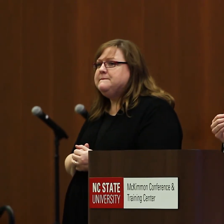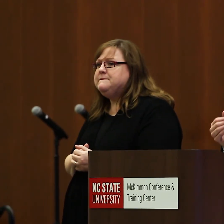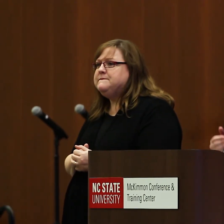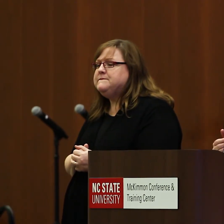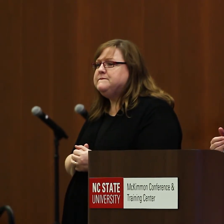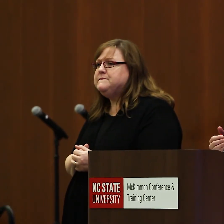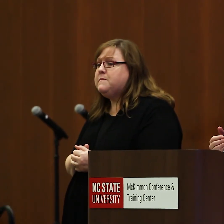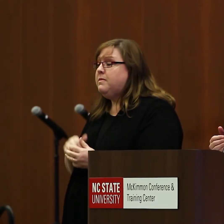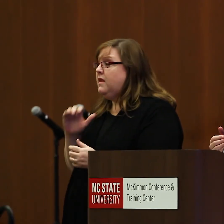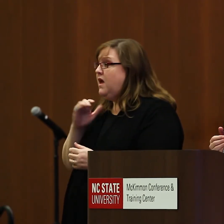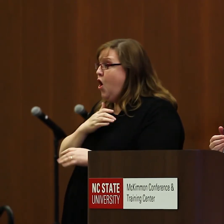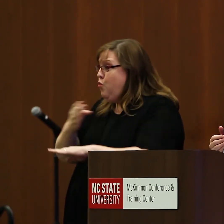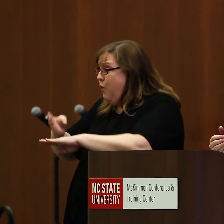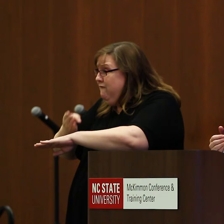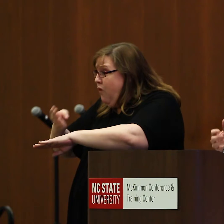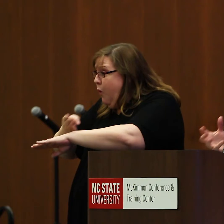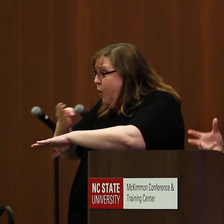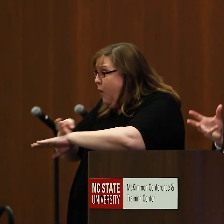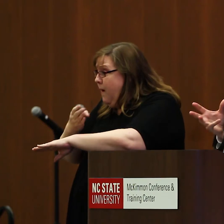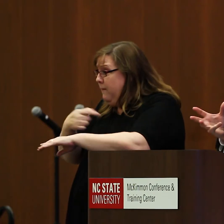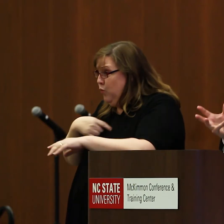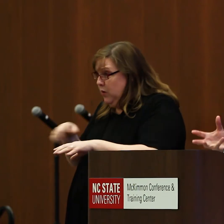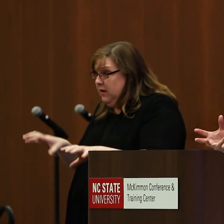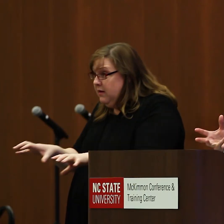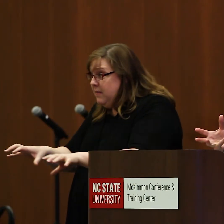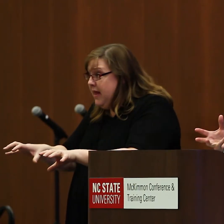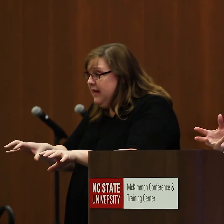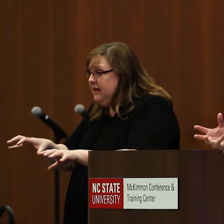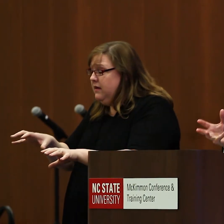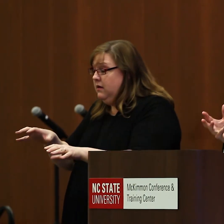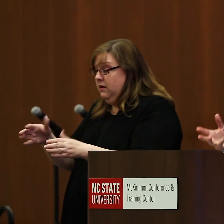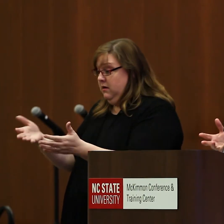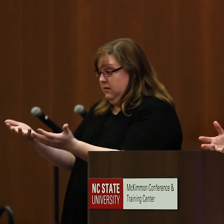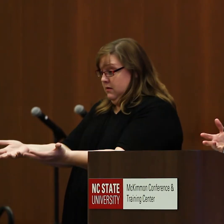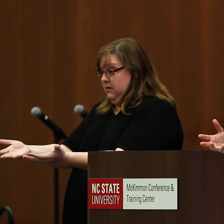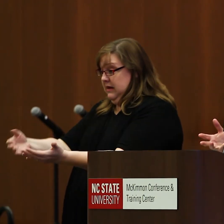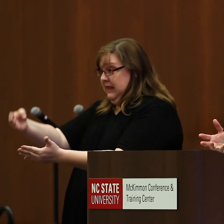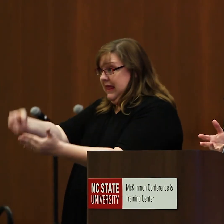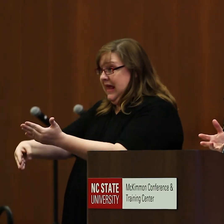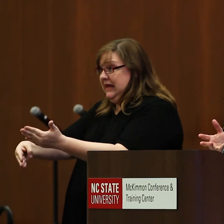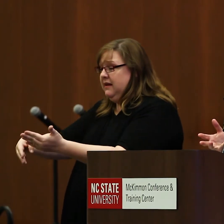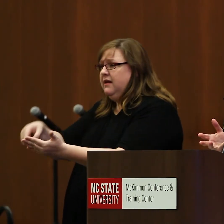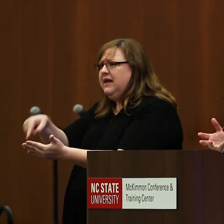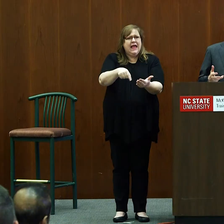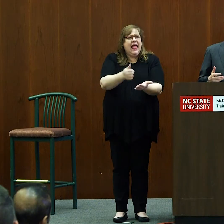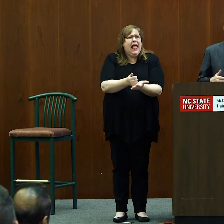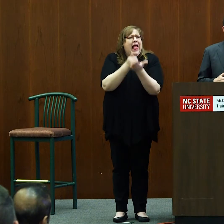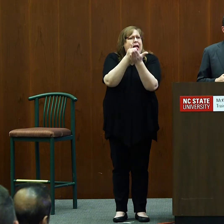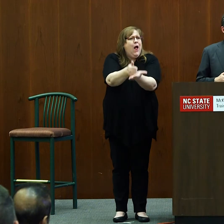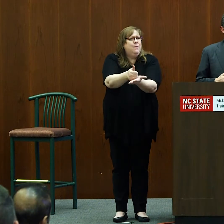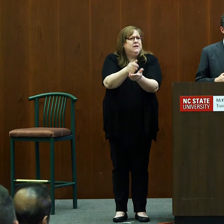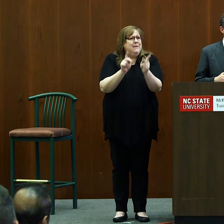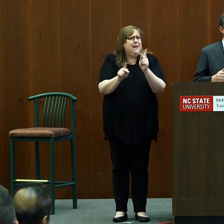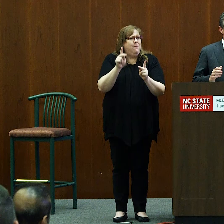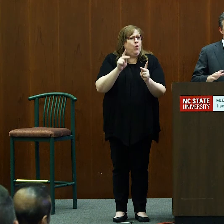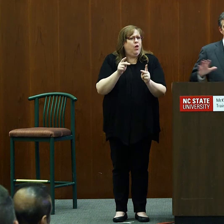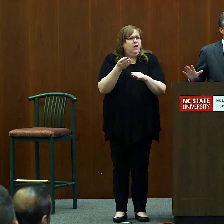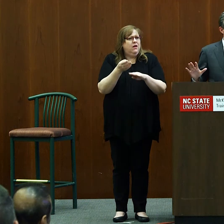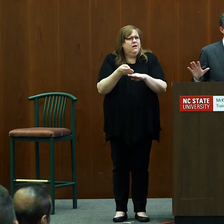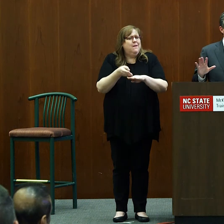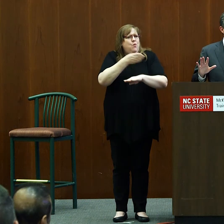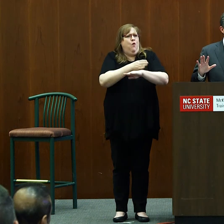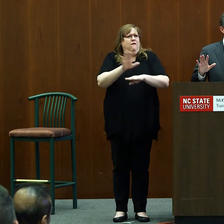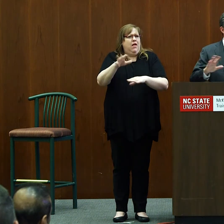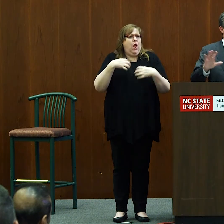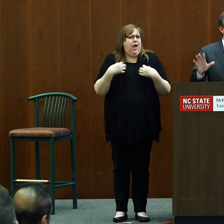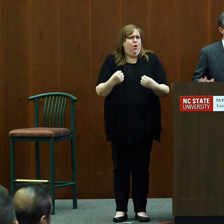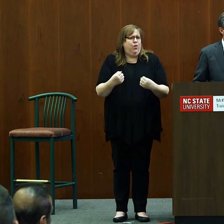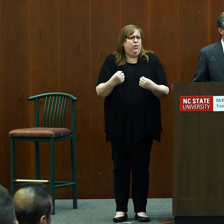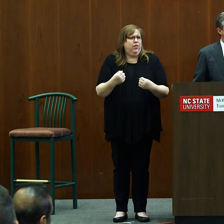make helps people become healthier. What we have to do, is do what no other state